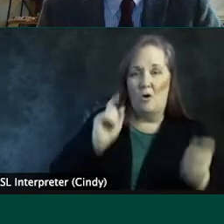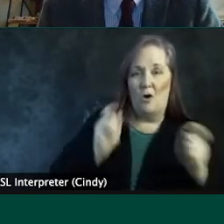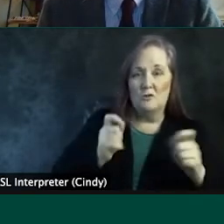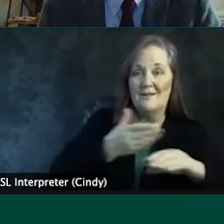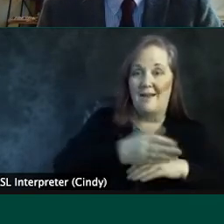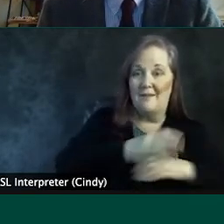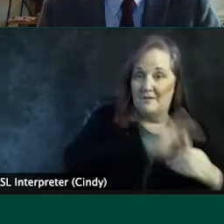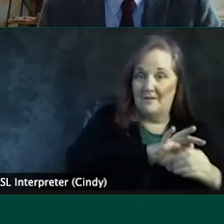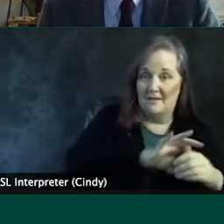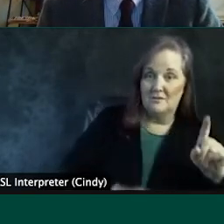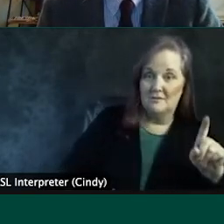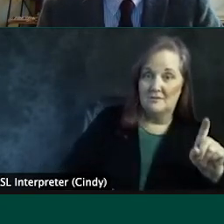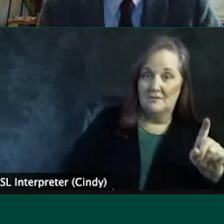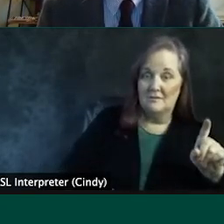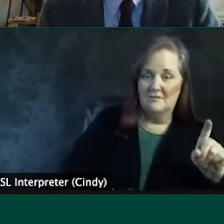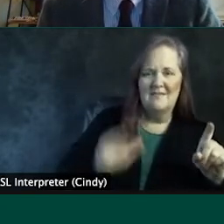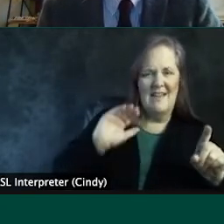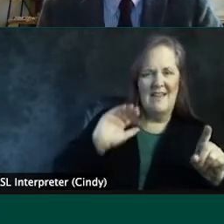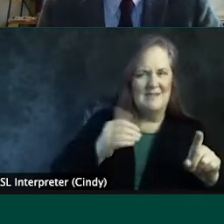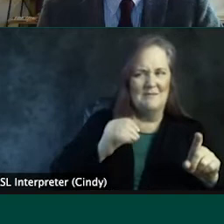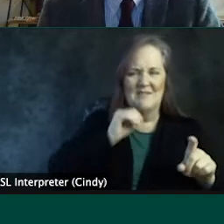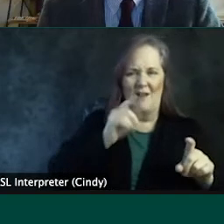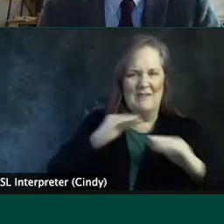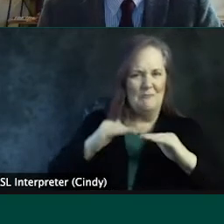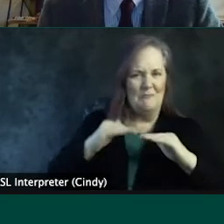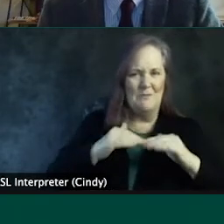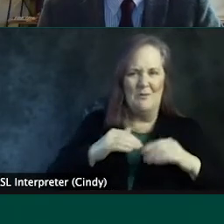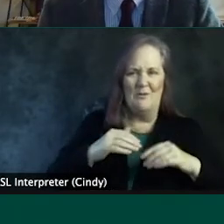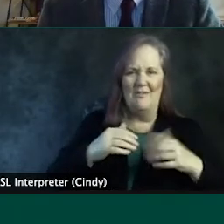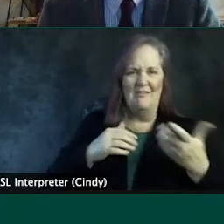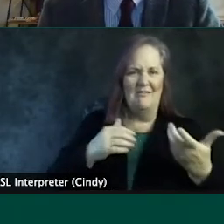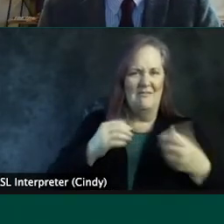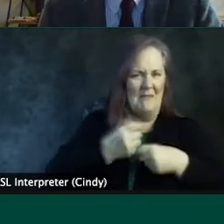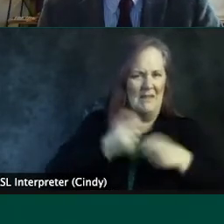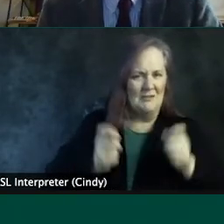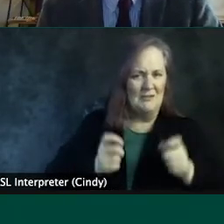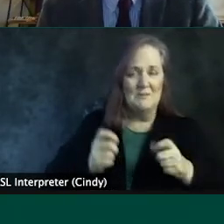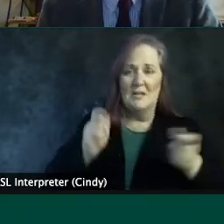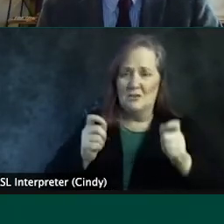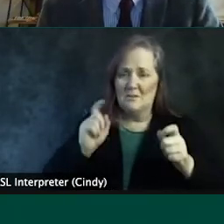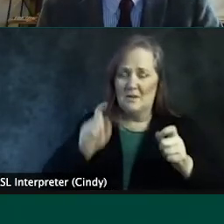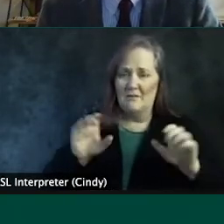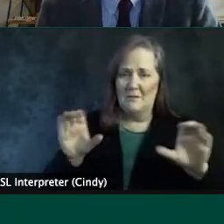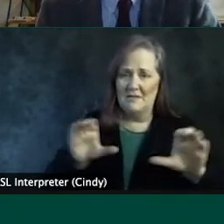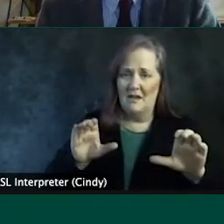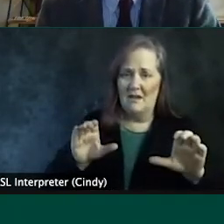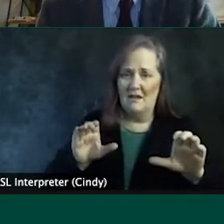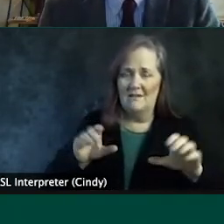It suggested across the board income for drivers would go up or would go down. What we think is more likely is